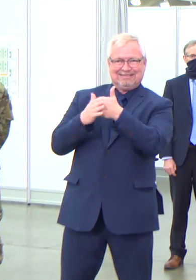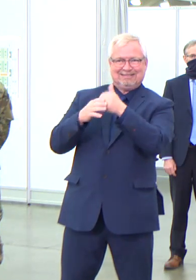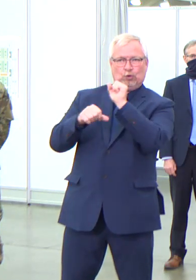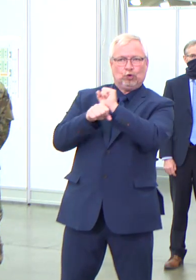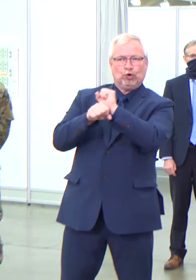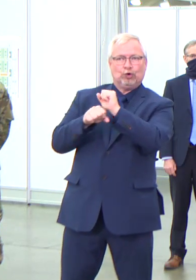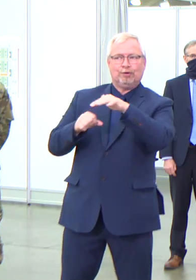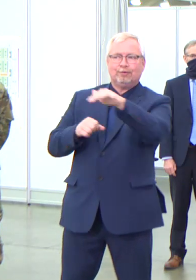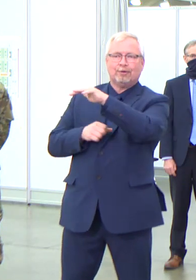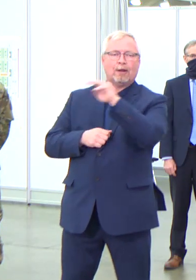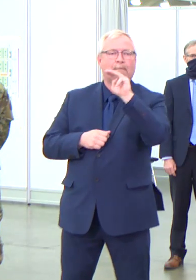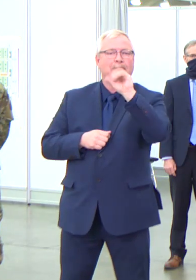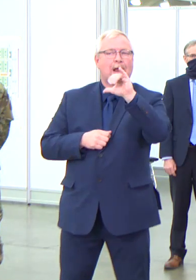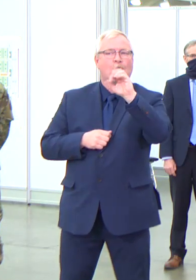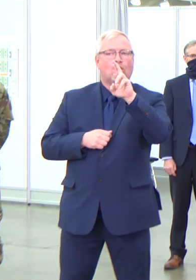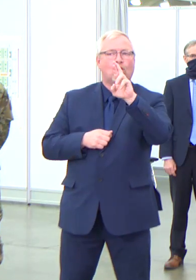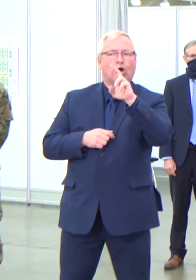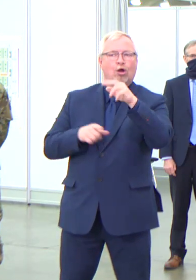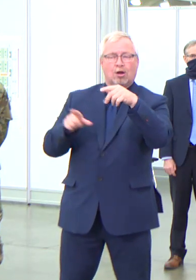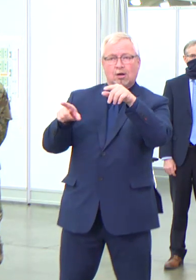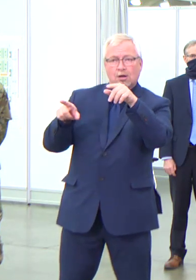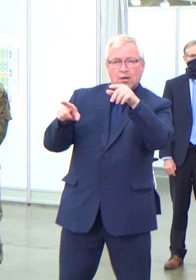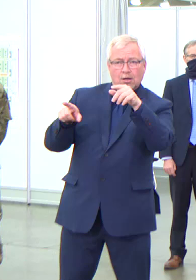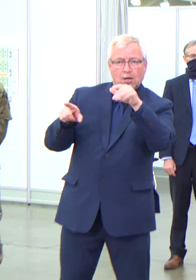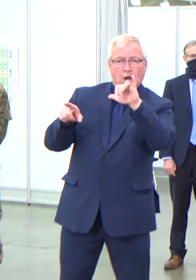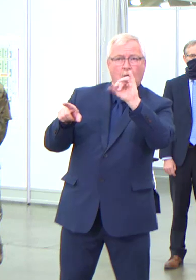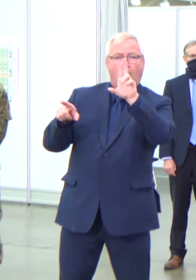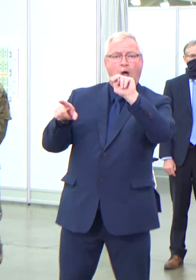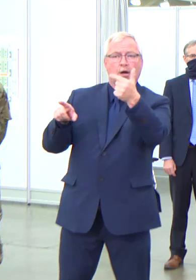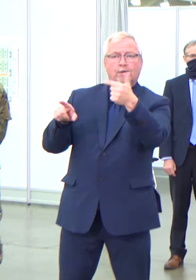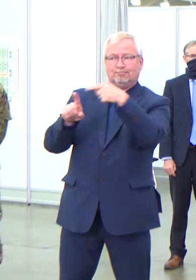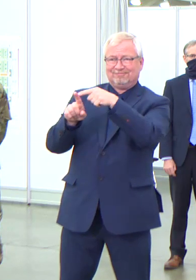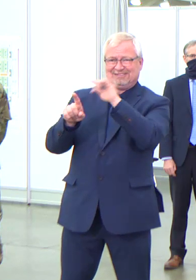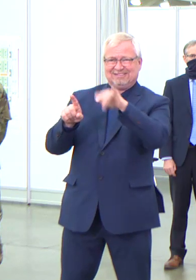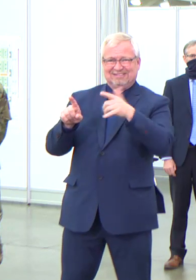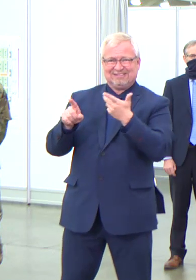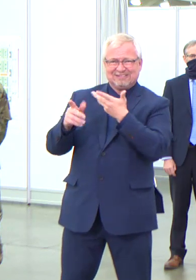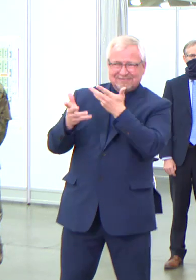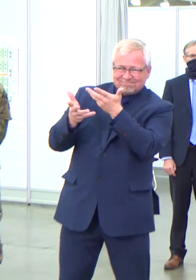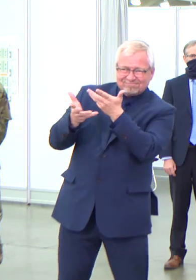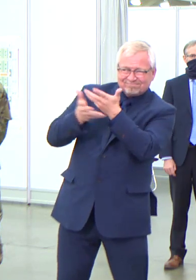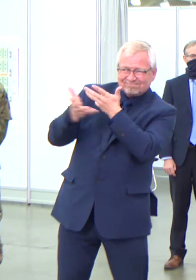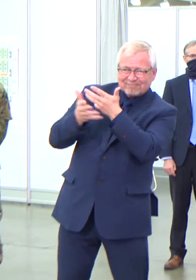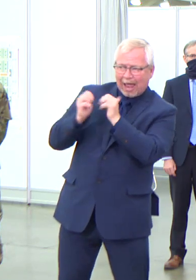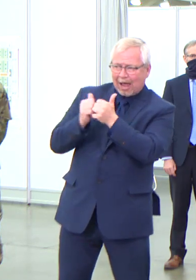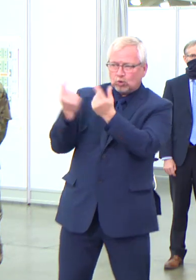closely with Mayor Young and city leaders to help them spondee